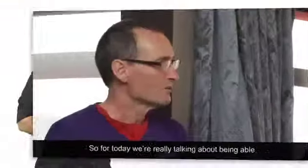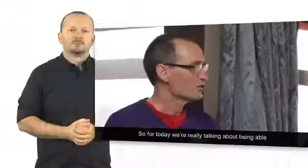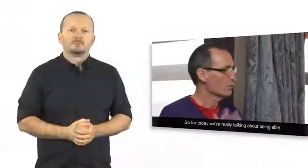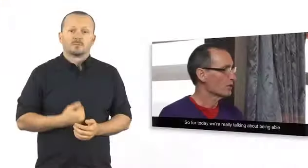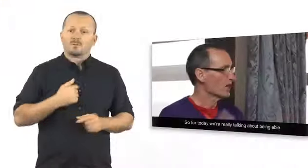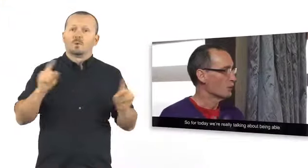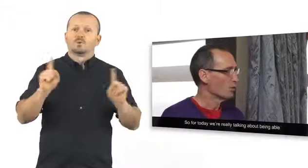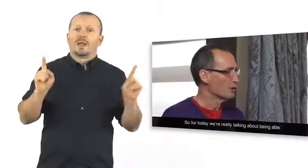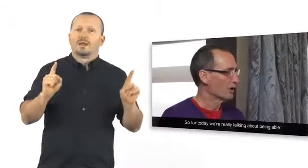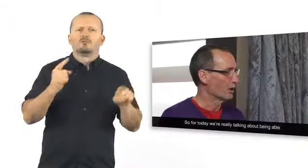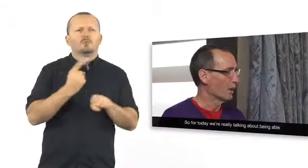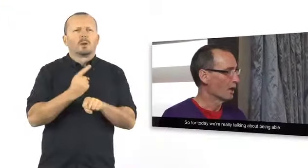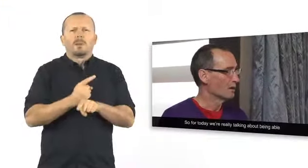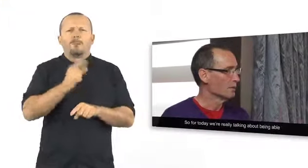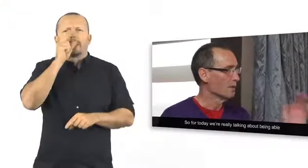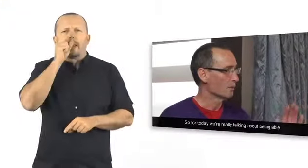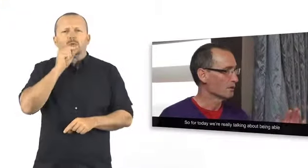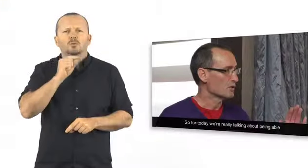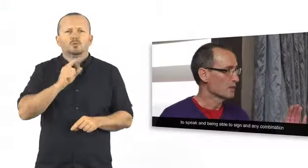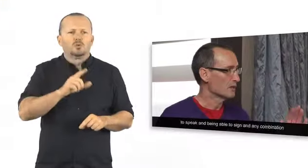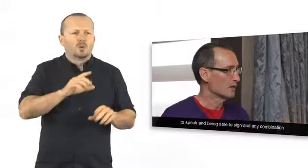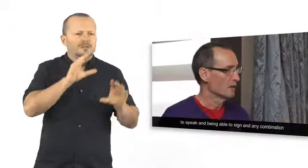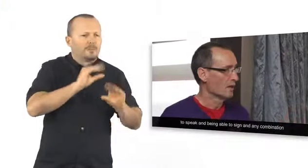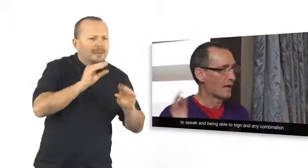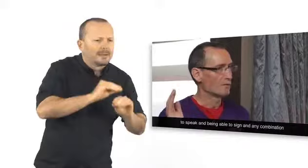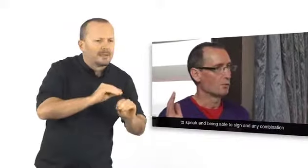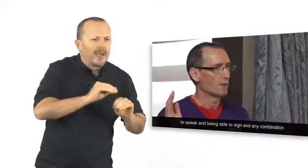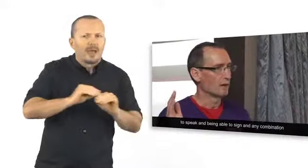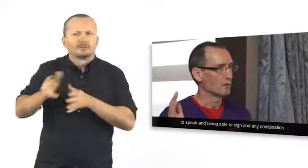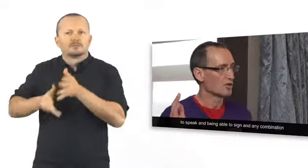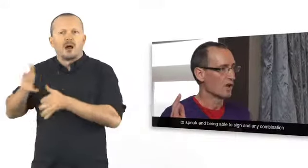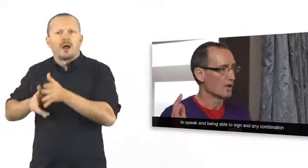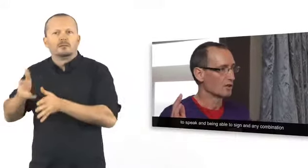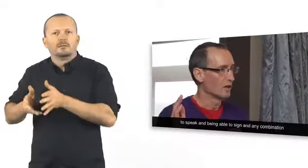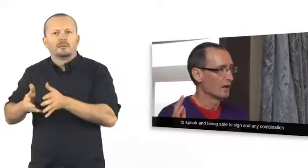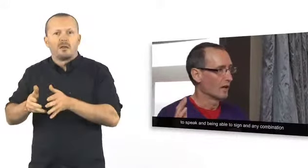Ken: So for today we’re really talking about being able to speak and being able to sign